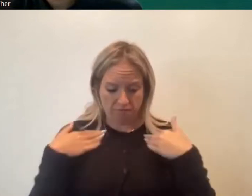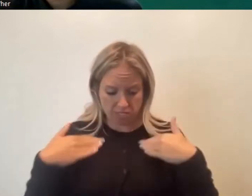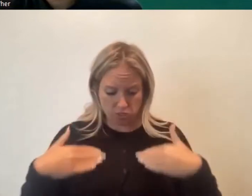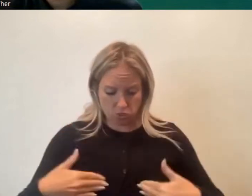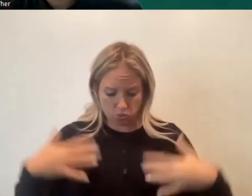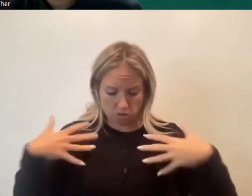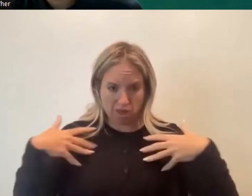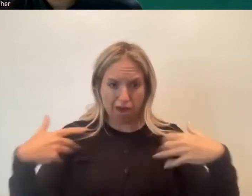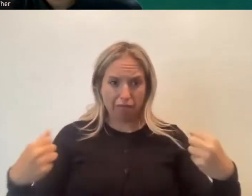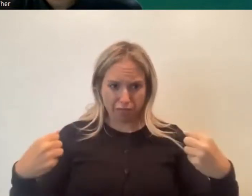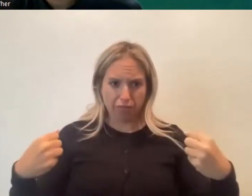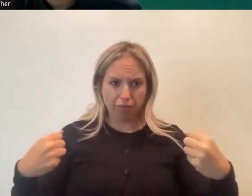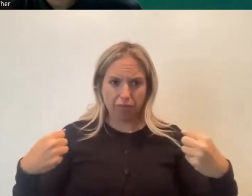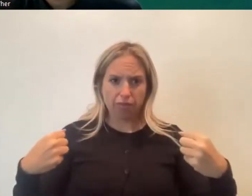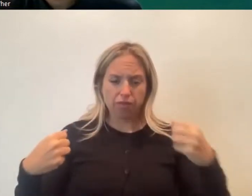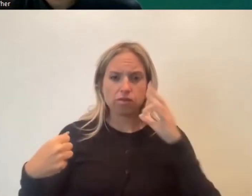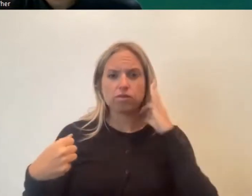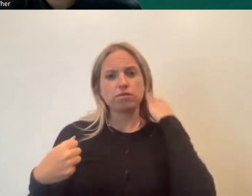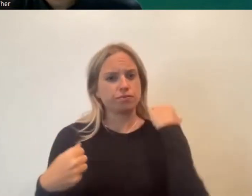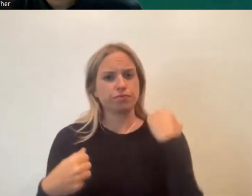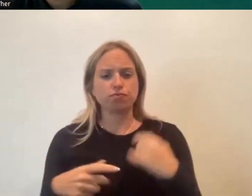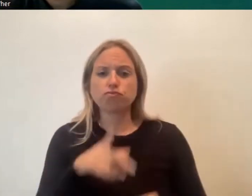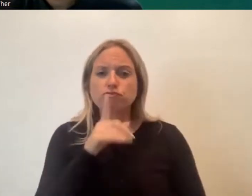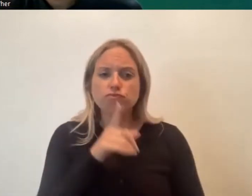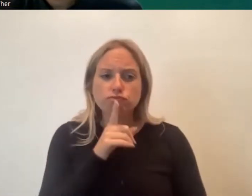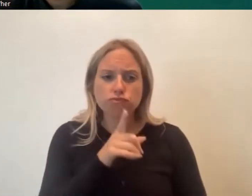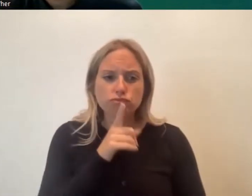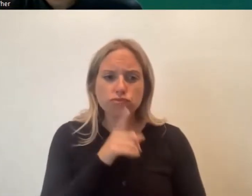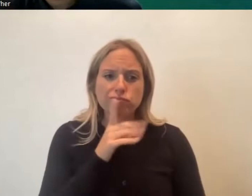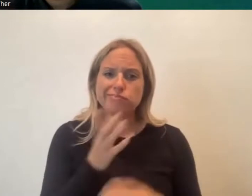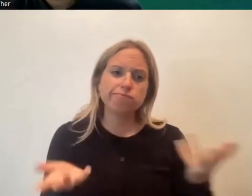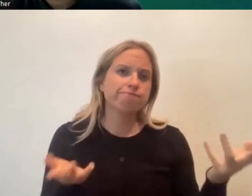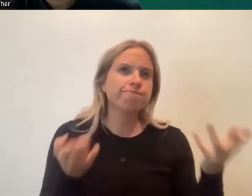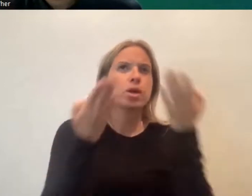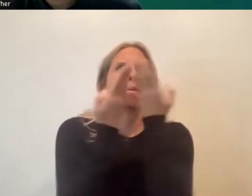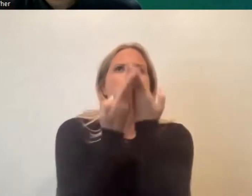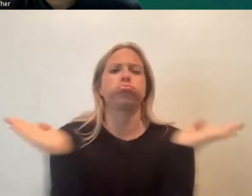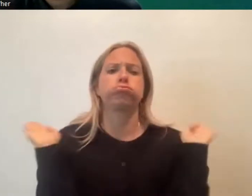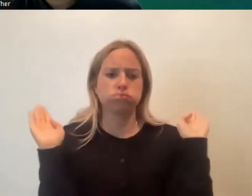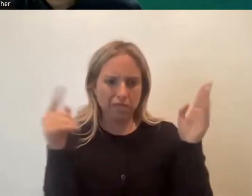Mike: So again, those are very broad and intentionally